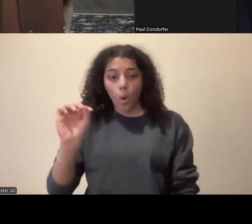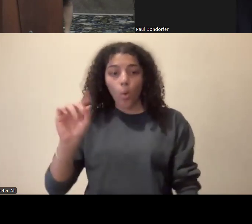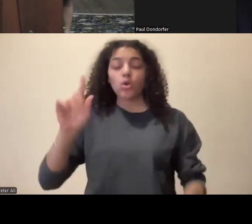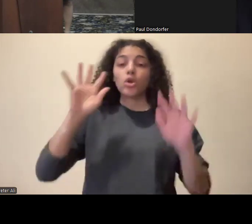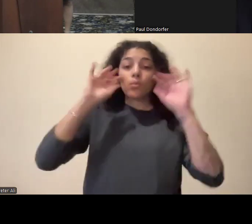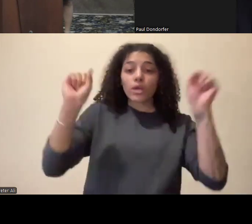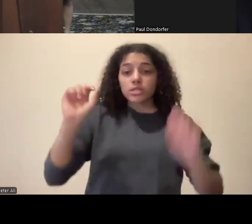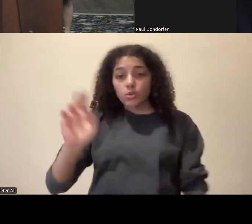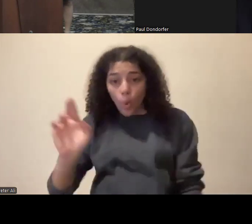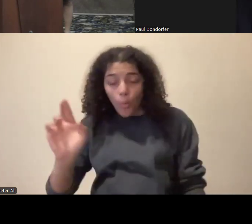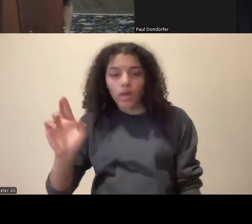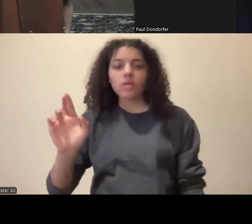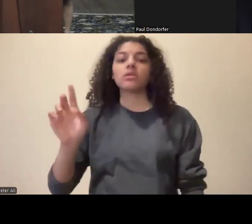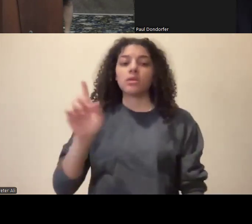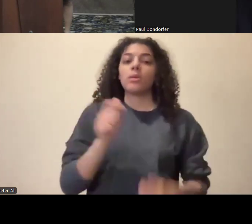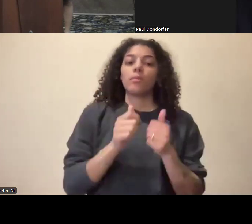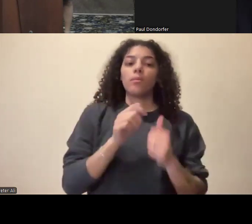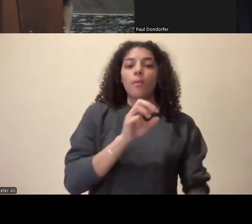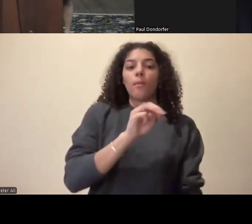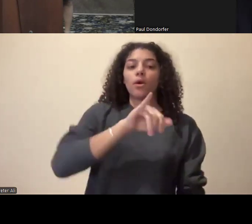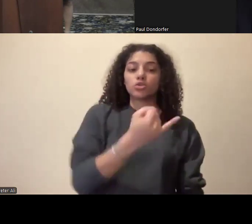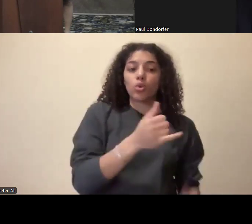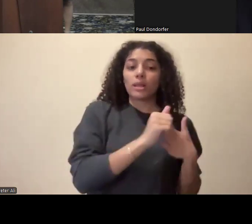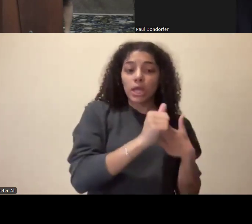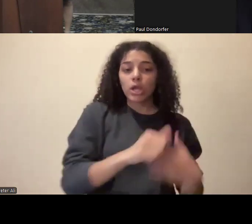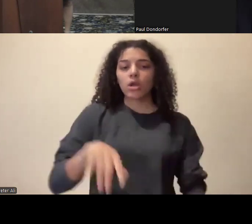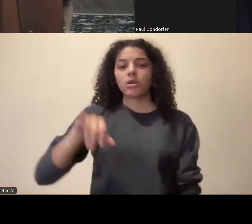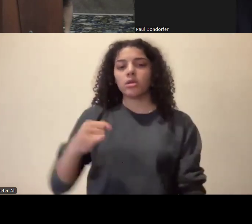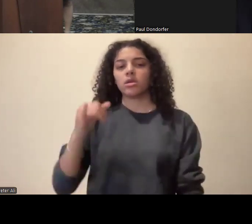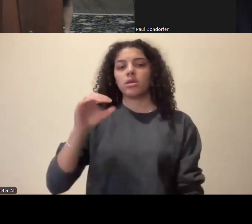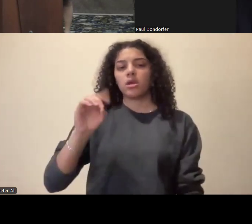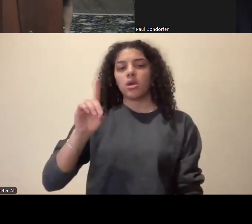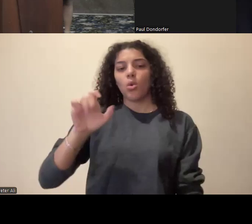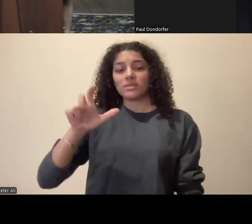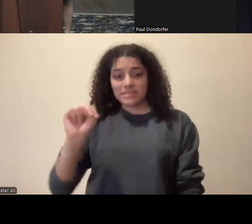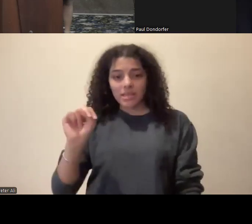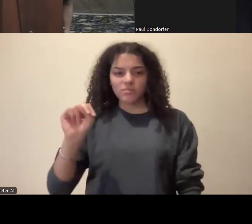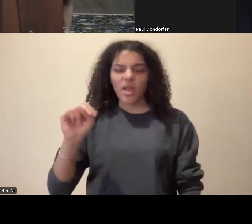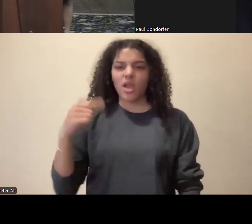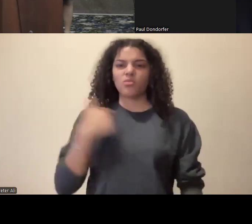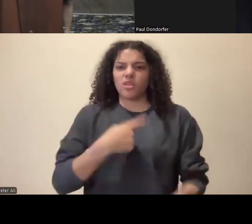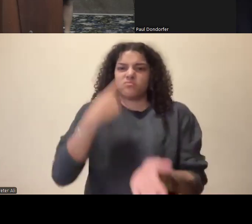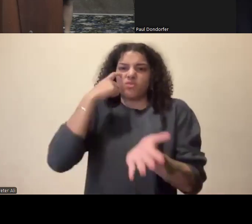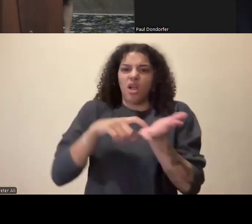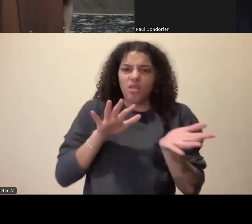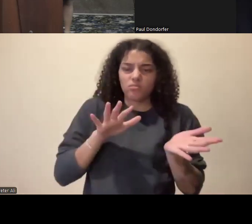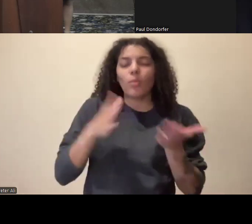Leader Michael Yoden and the entire Monroe County Legislature tonight for our recognition At Fairy